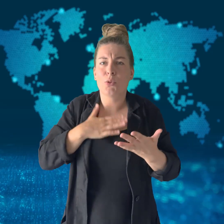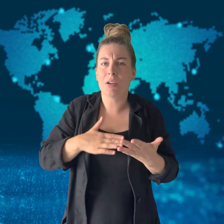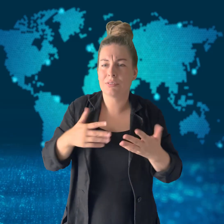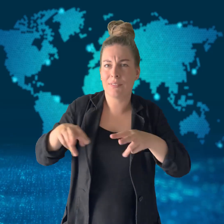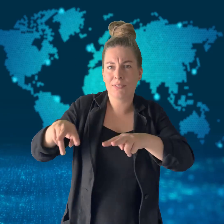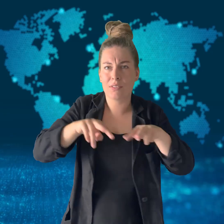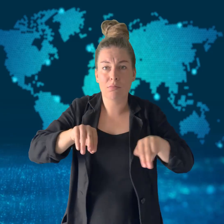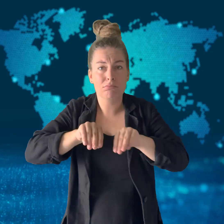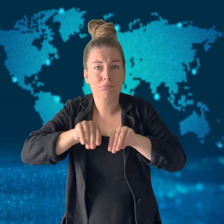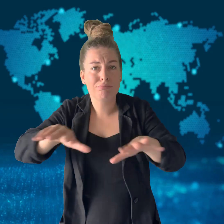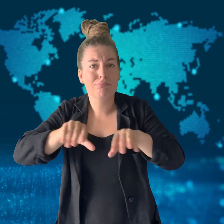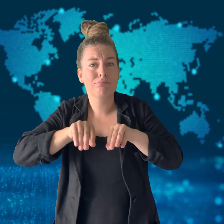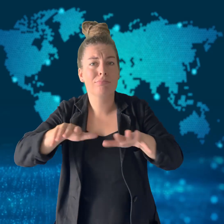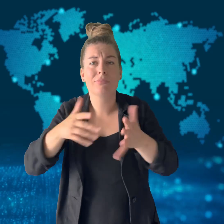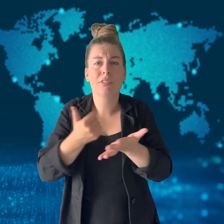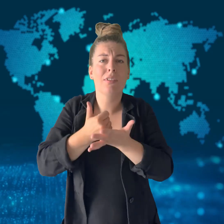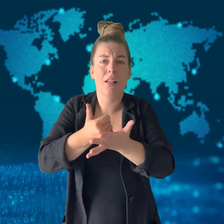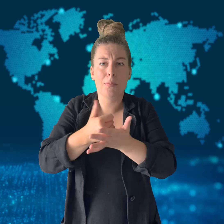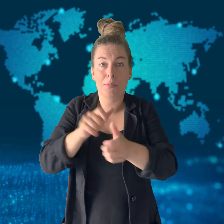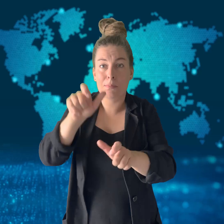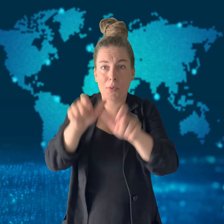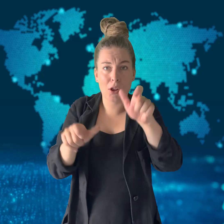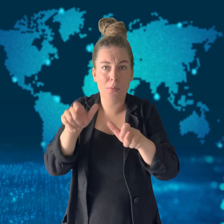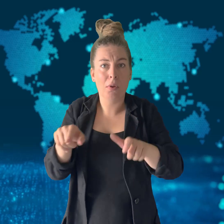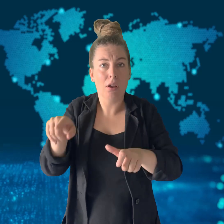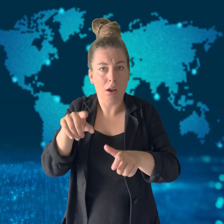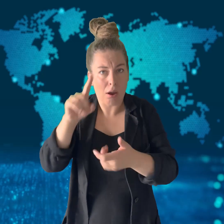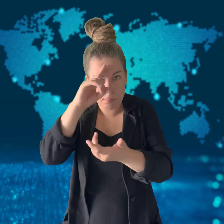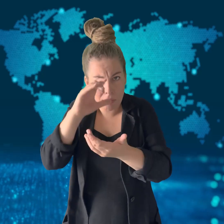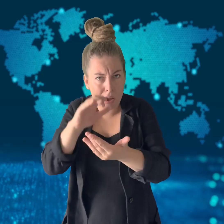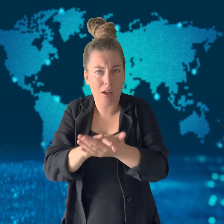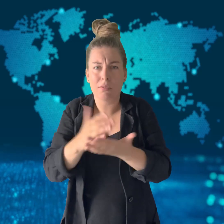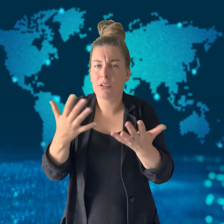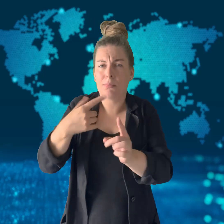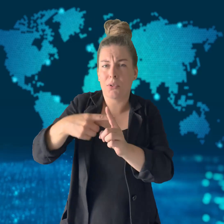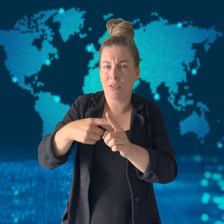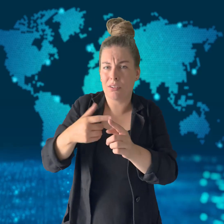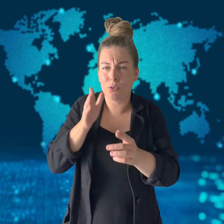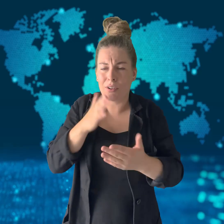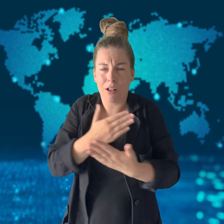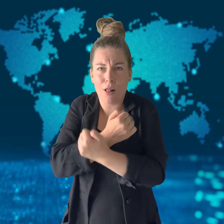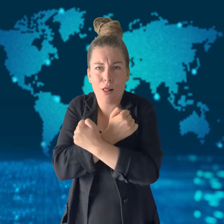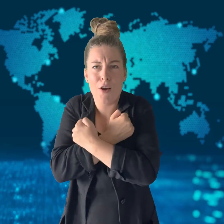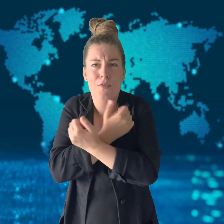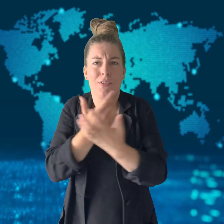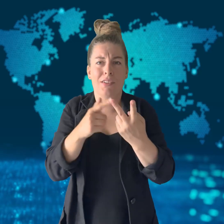she could make predictions using "spiritual powers."